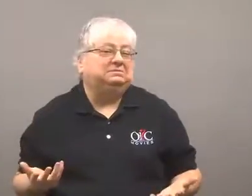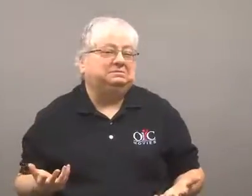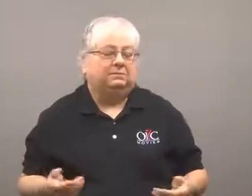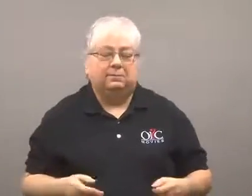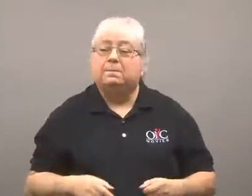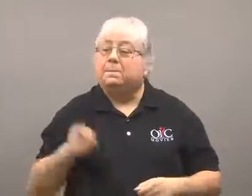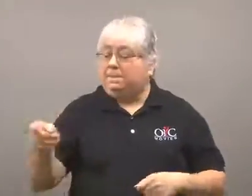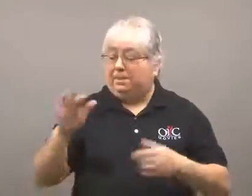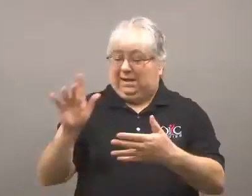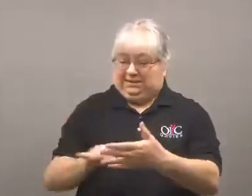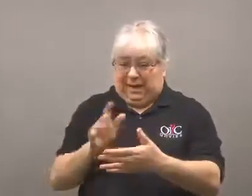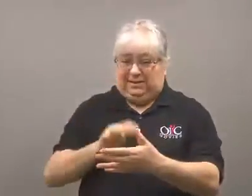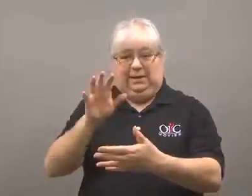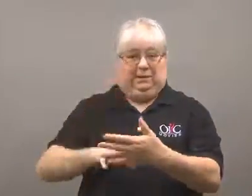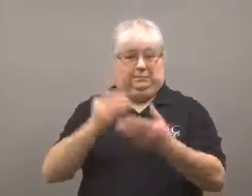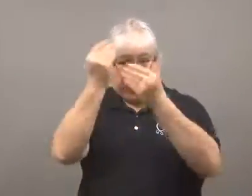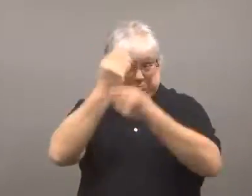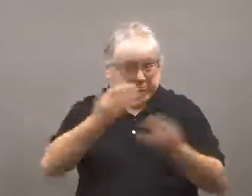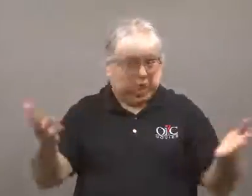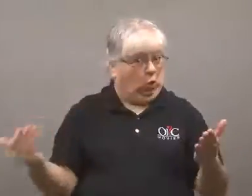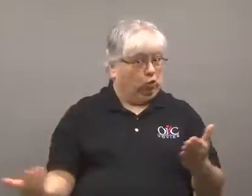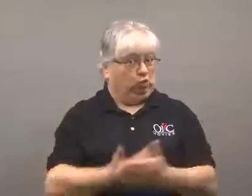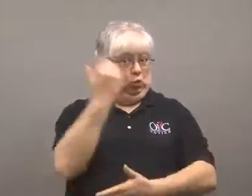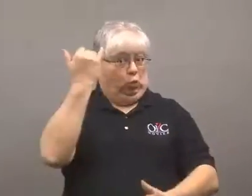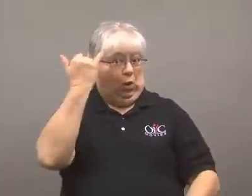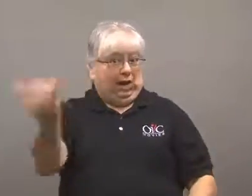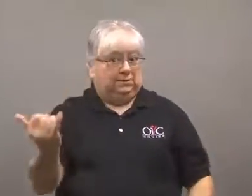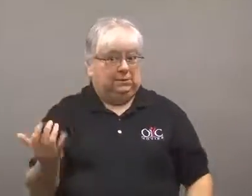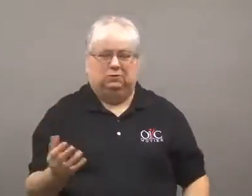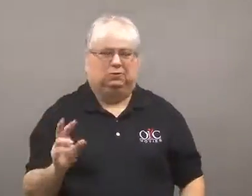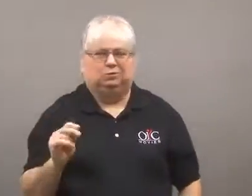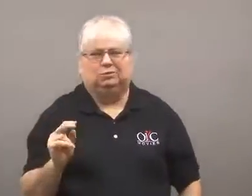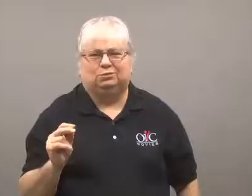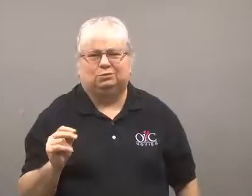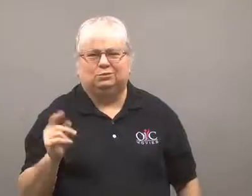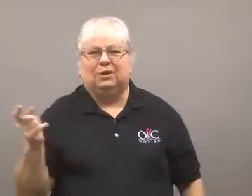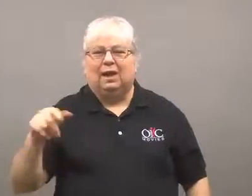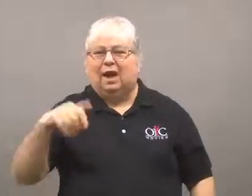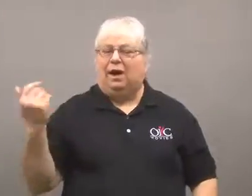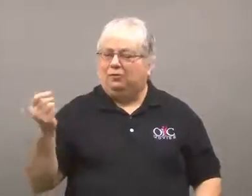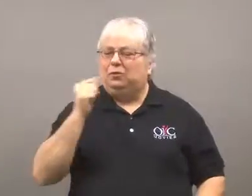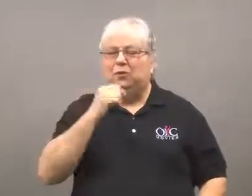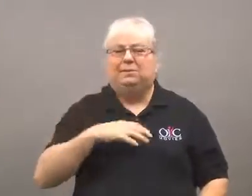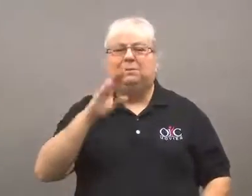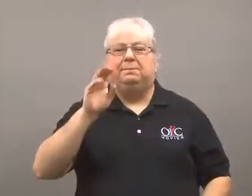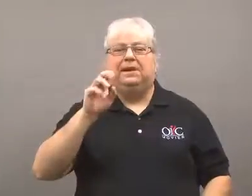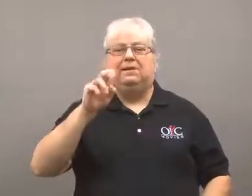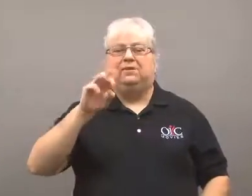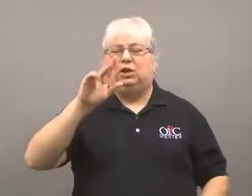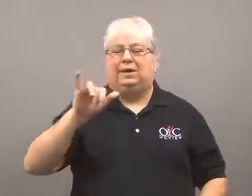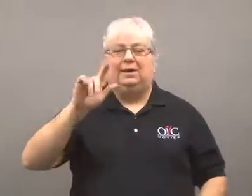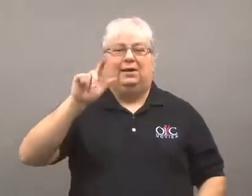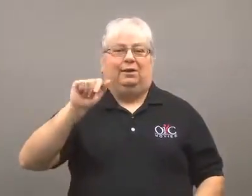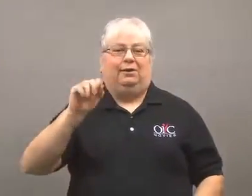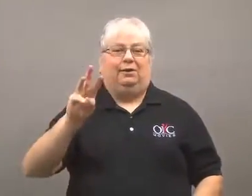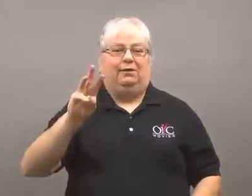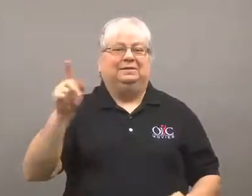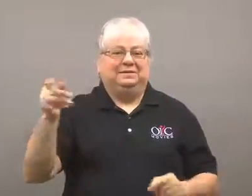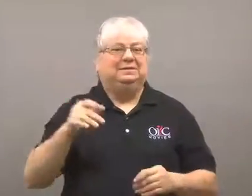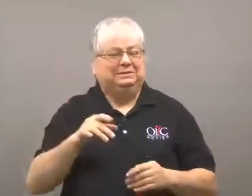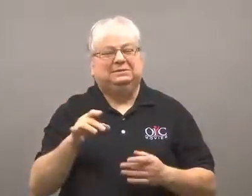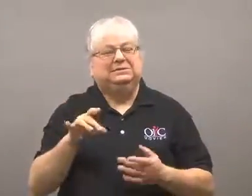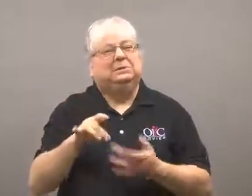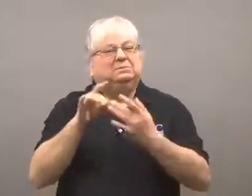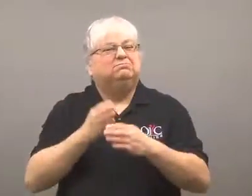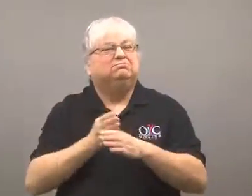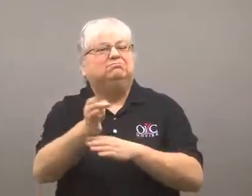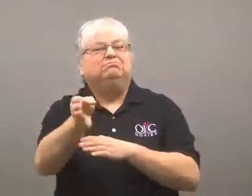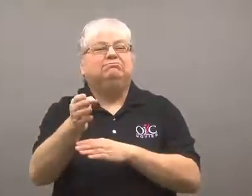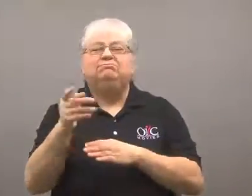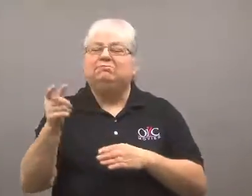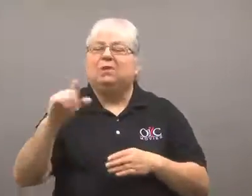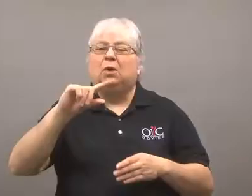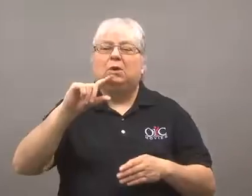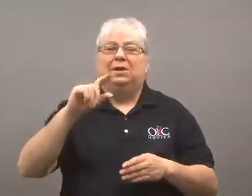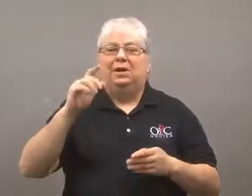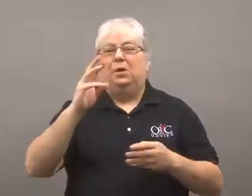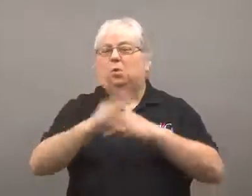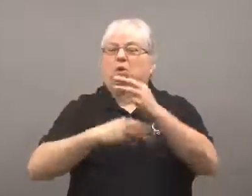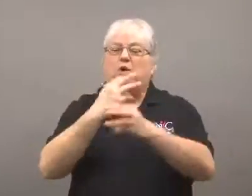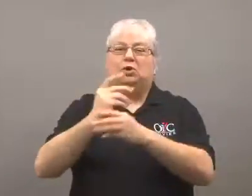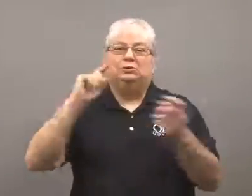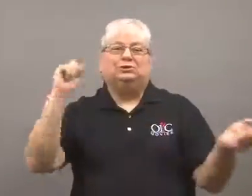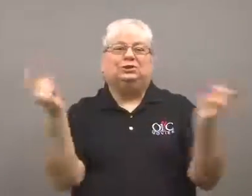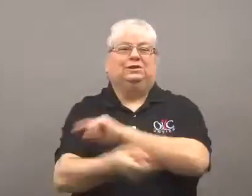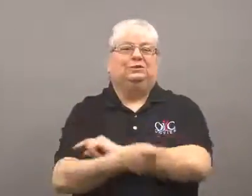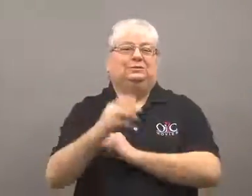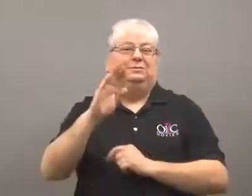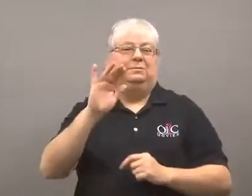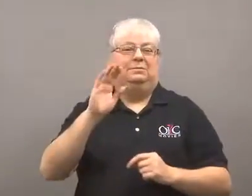The conclusions of the study are not new.